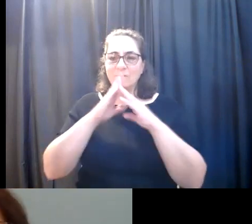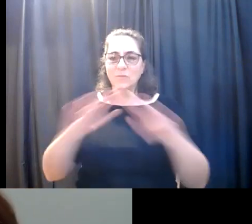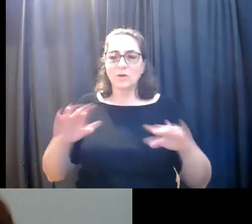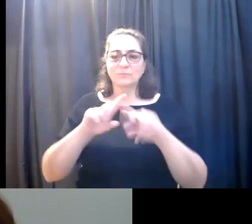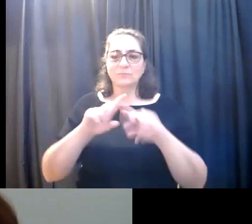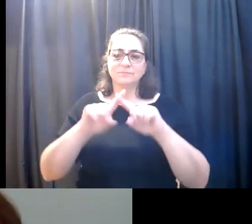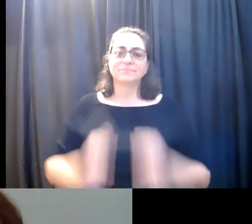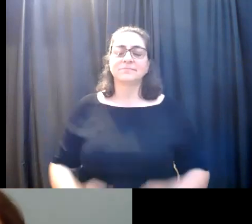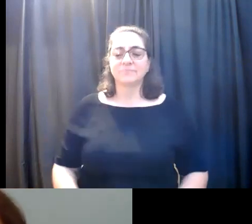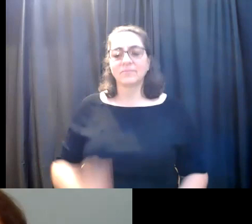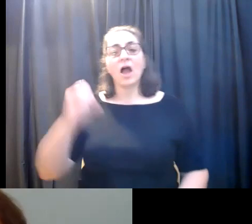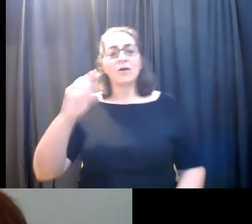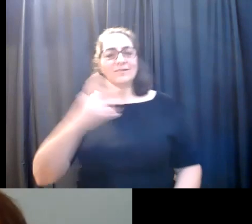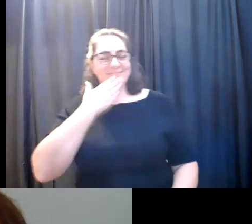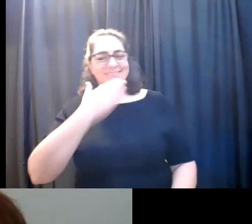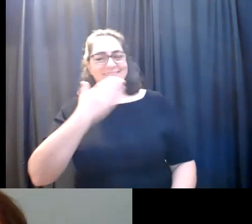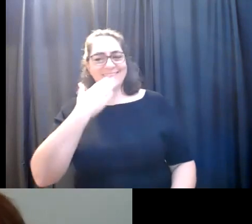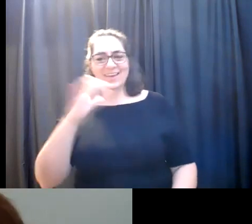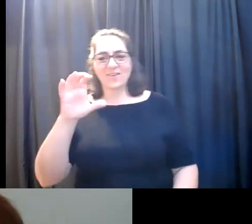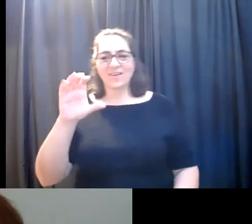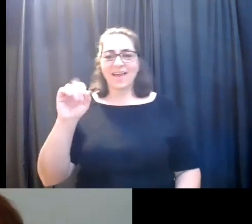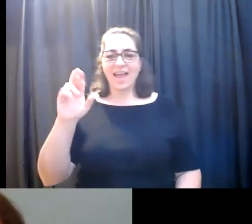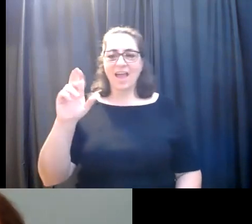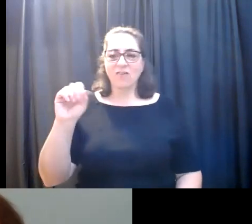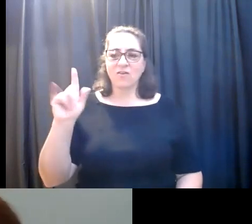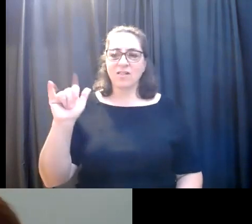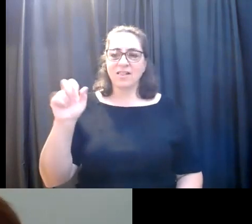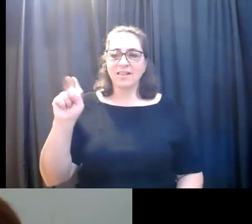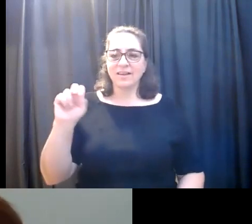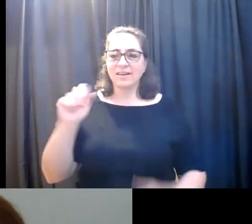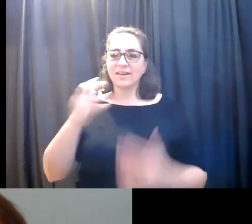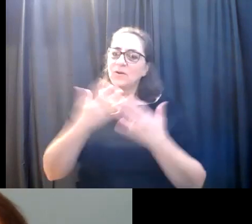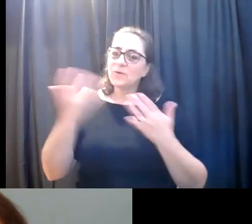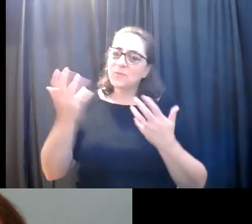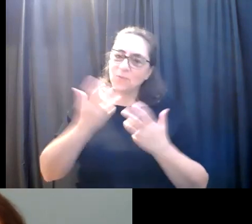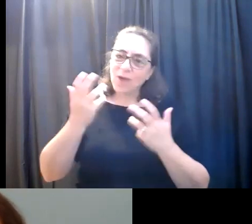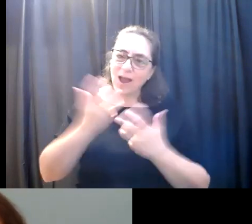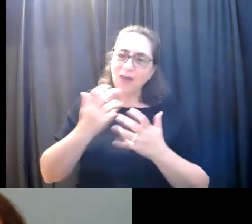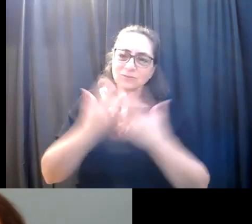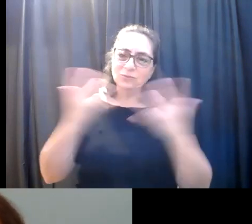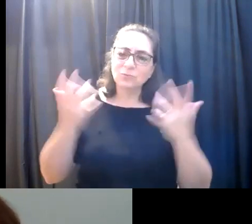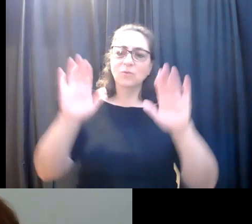for everybody, and also what we're doing at c. I guess it took a pandemic to figure this out.